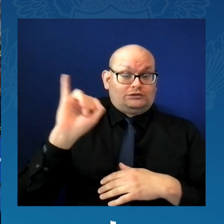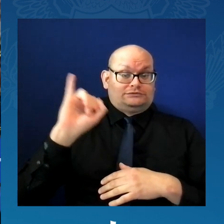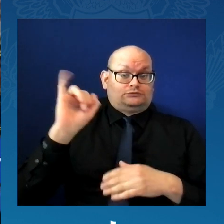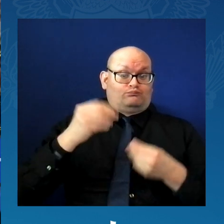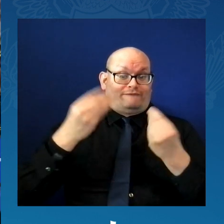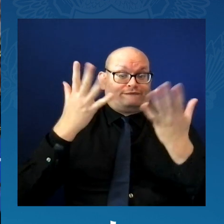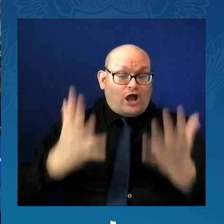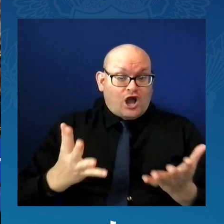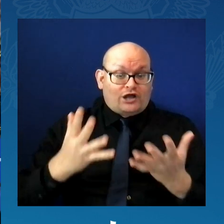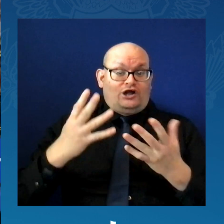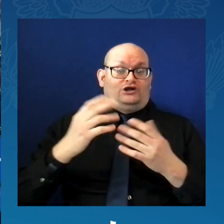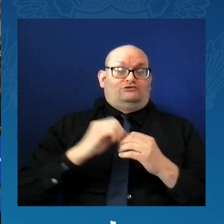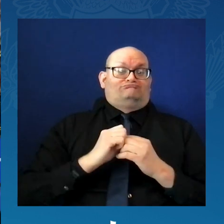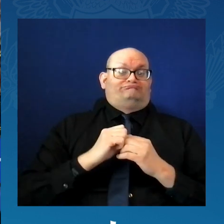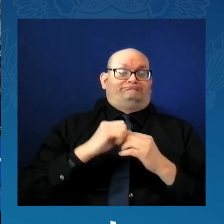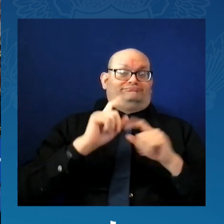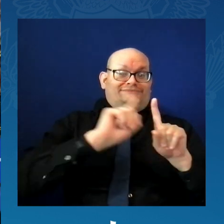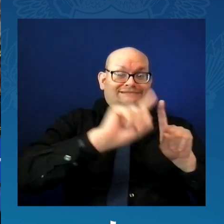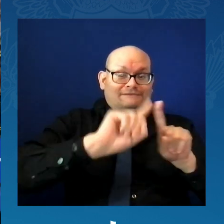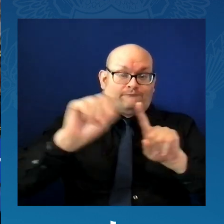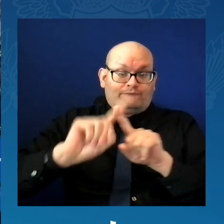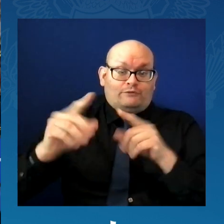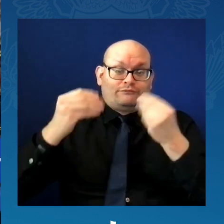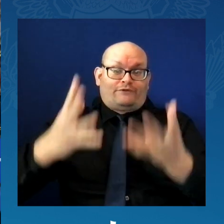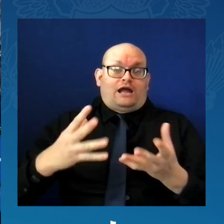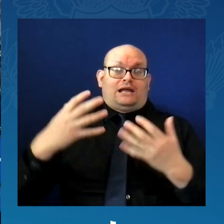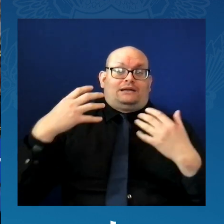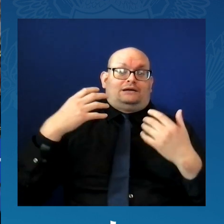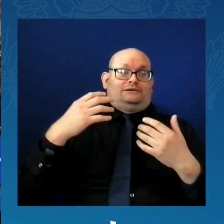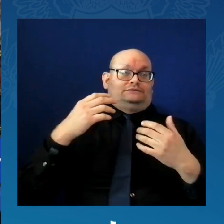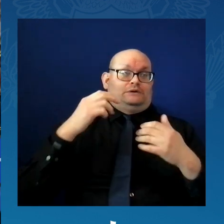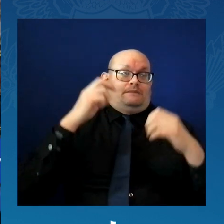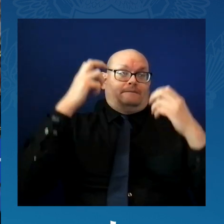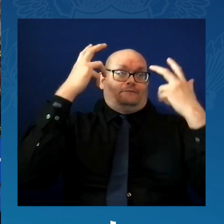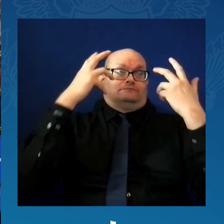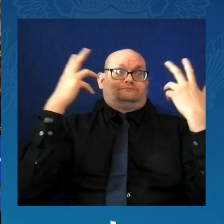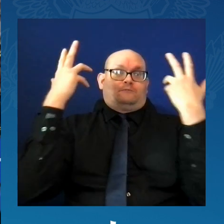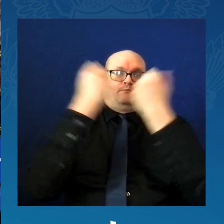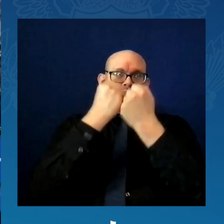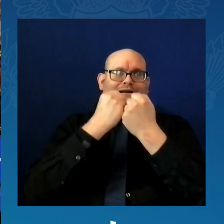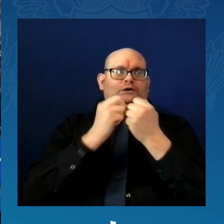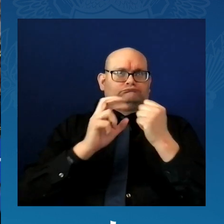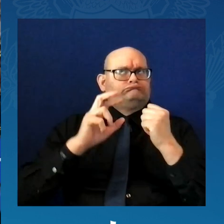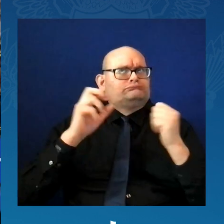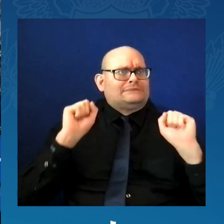will have a chilling effect not only on space insurance, but on all space activity. And we can't afford that.